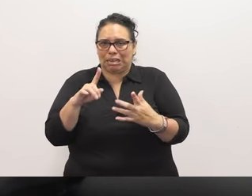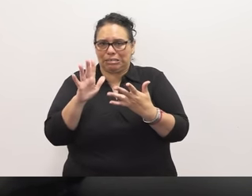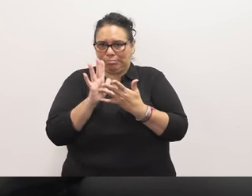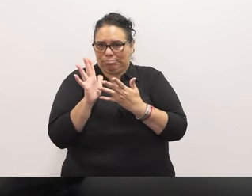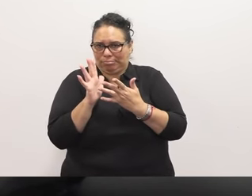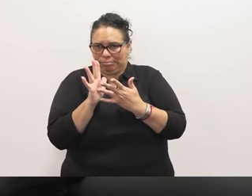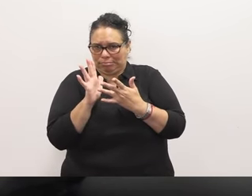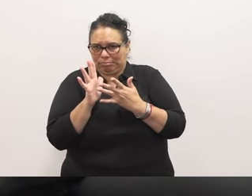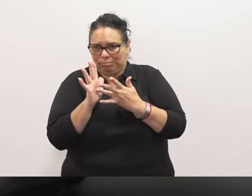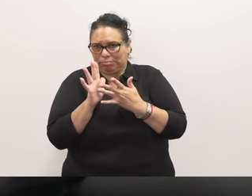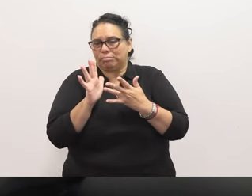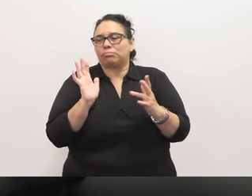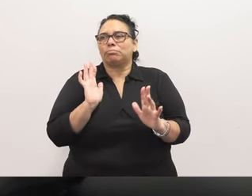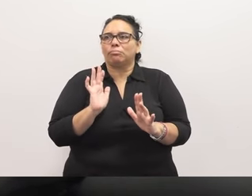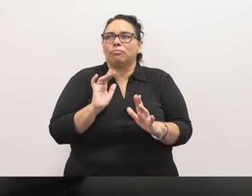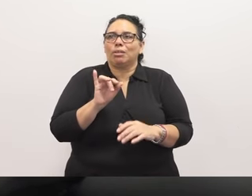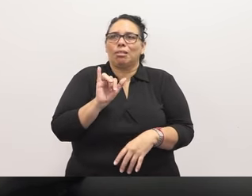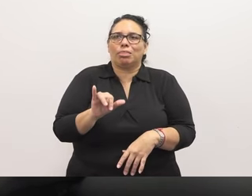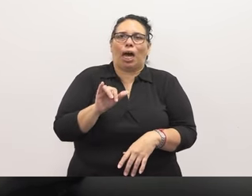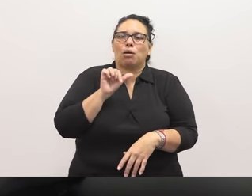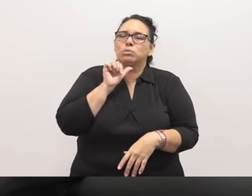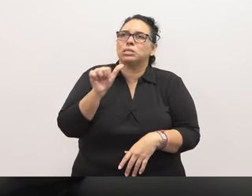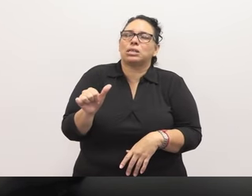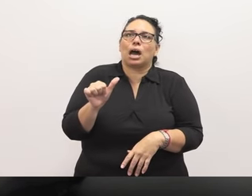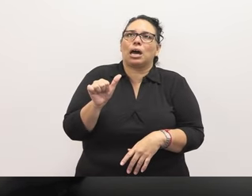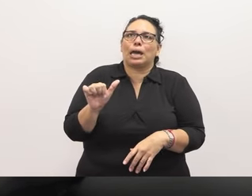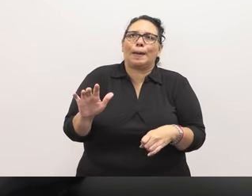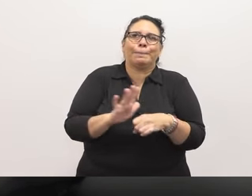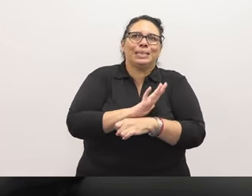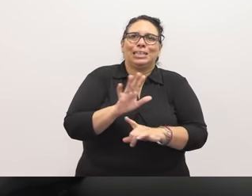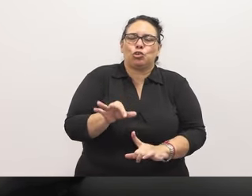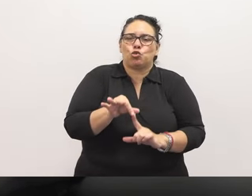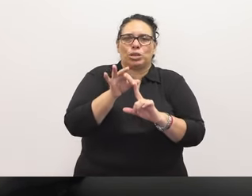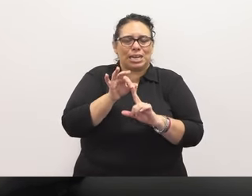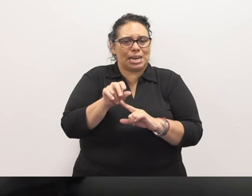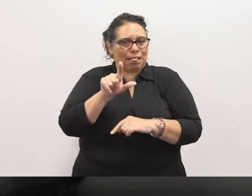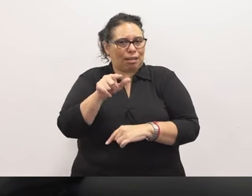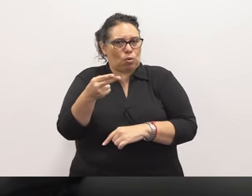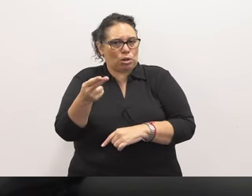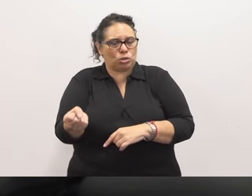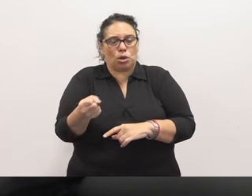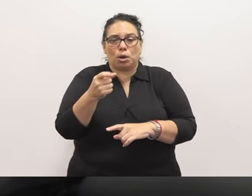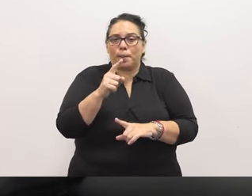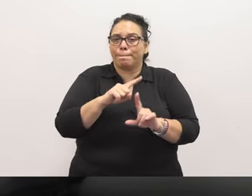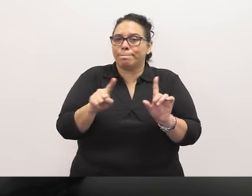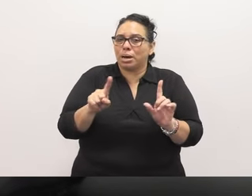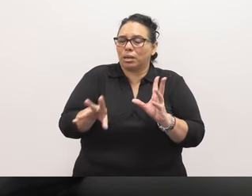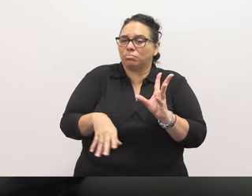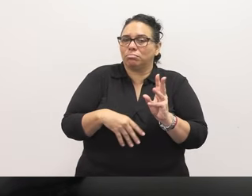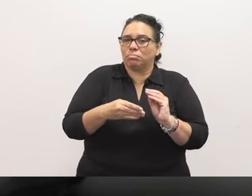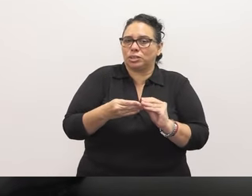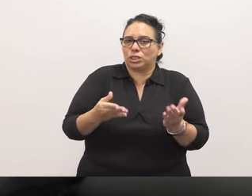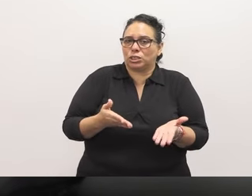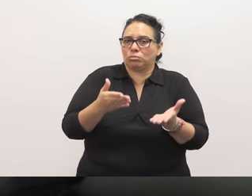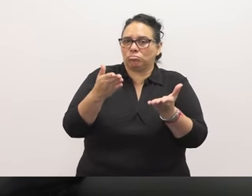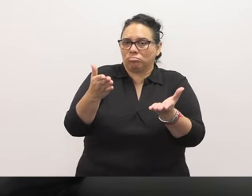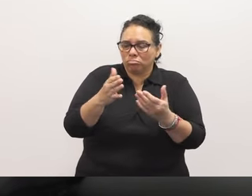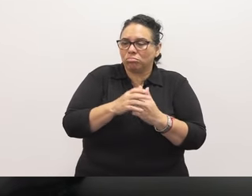So that was not completely unique to Lakewood, but among one of the additional supports that was provided. And then you heard reference